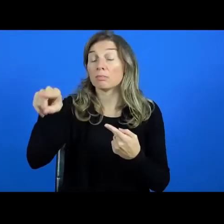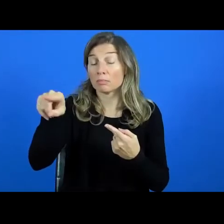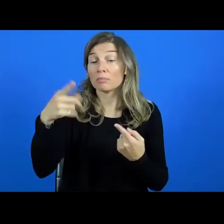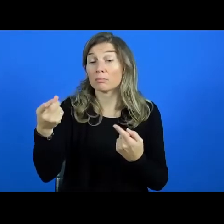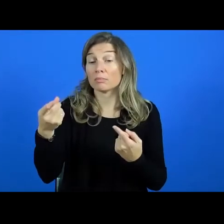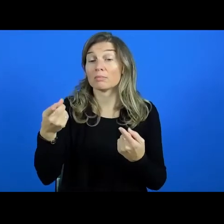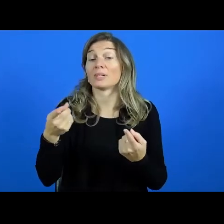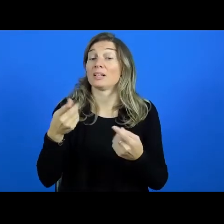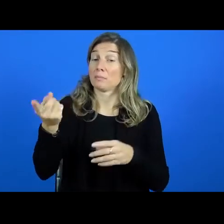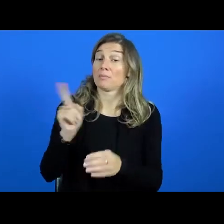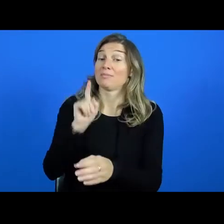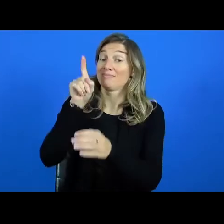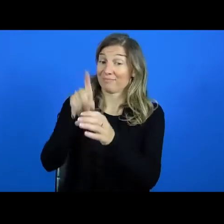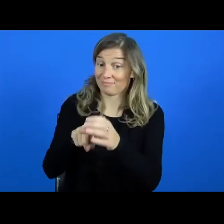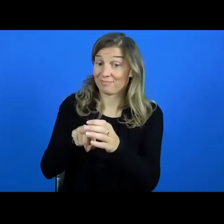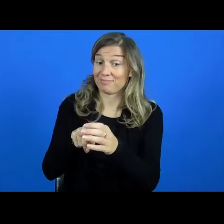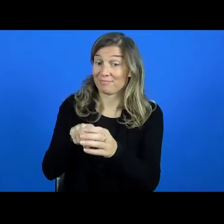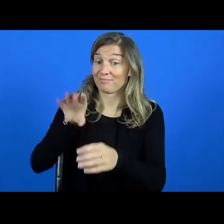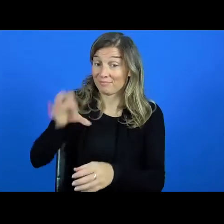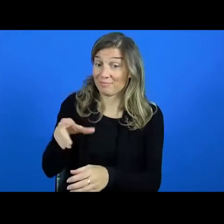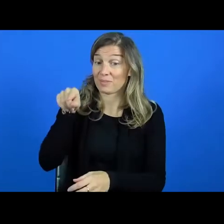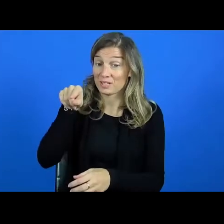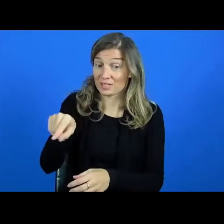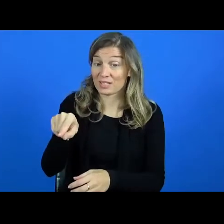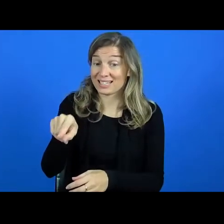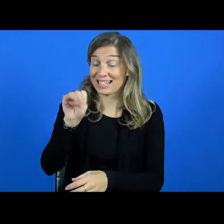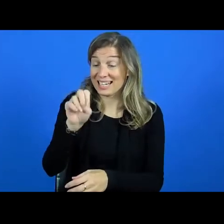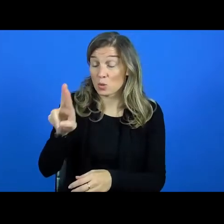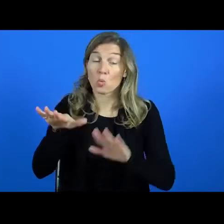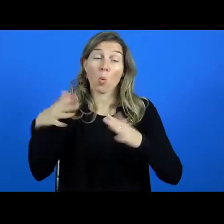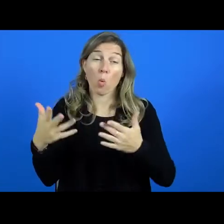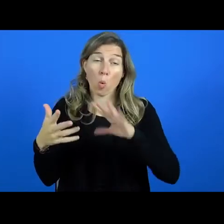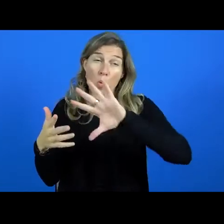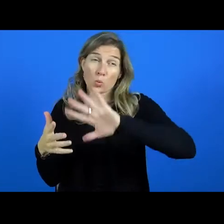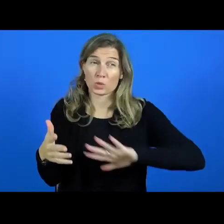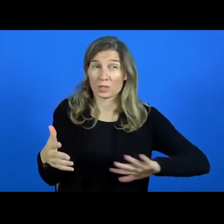Compared to the people living in the EU, the number isn't so big